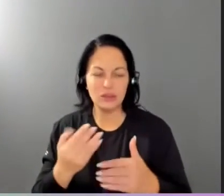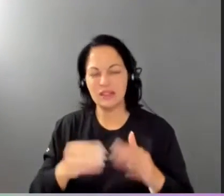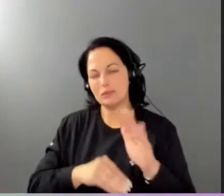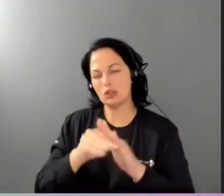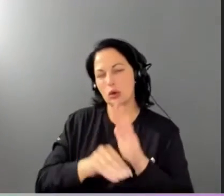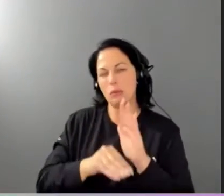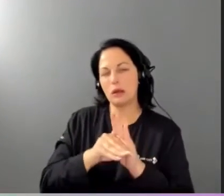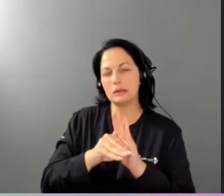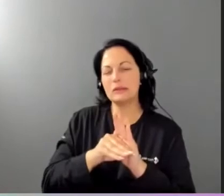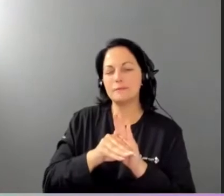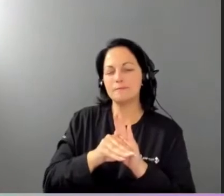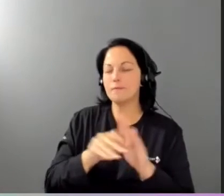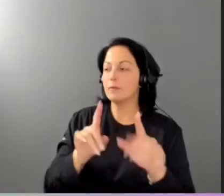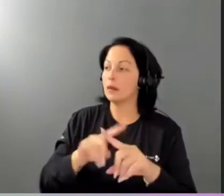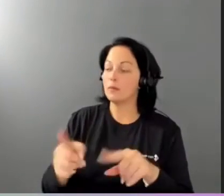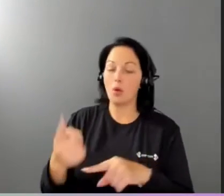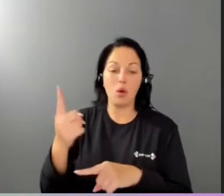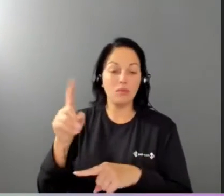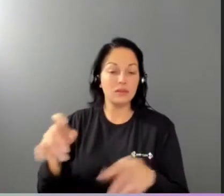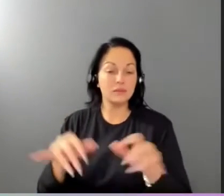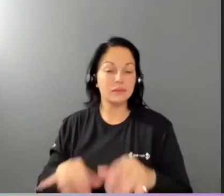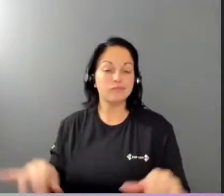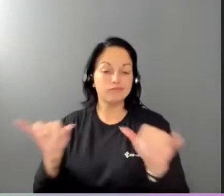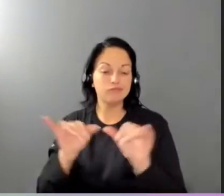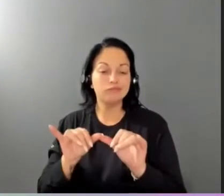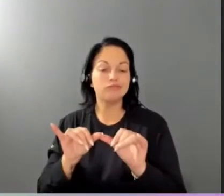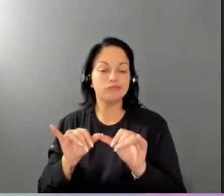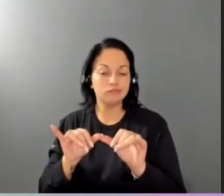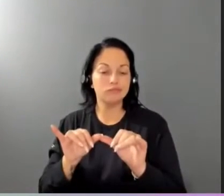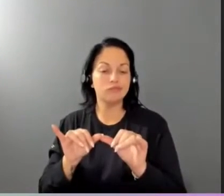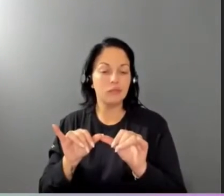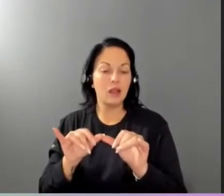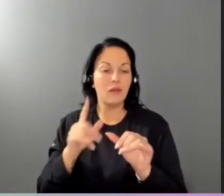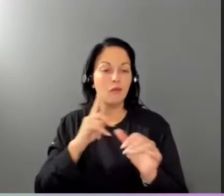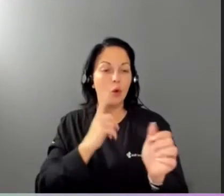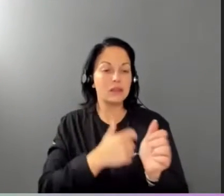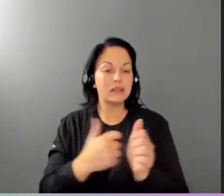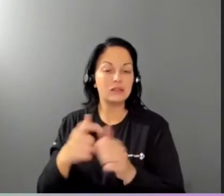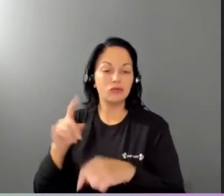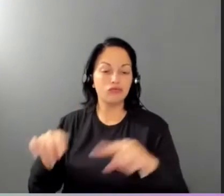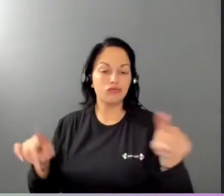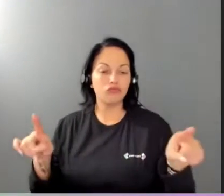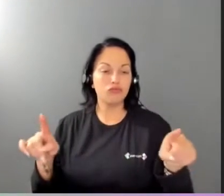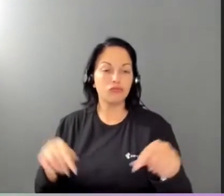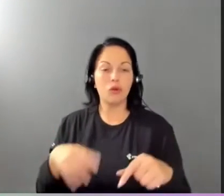not 5 being what I call world class. And almost unattainable today in the way that I look at it, and use maturity